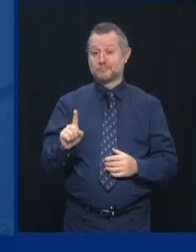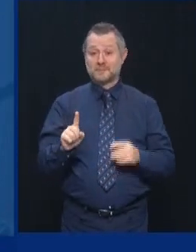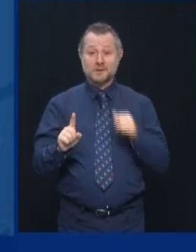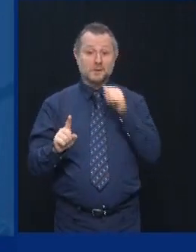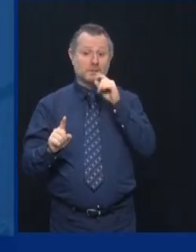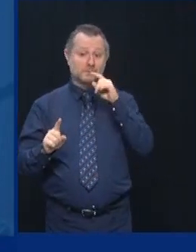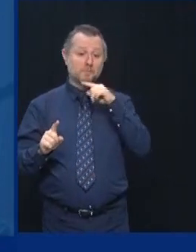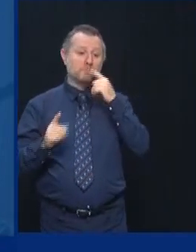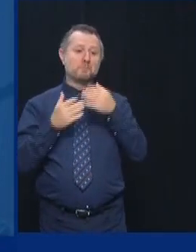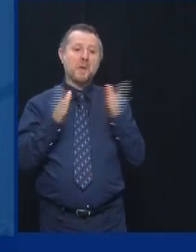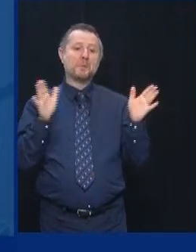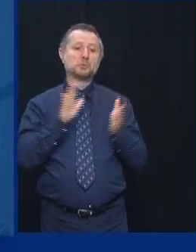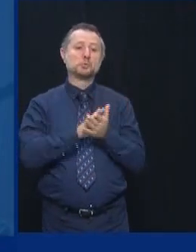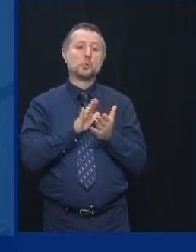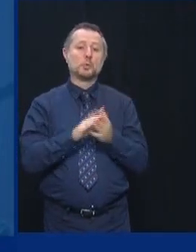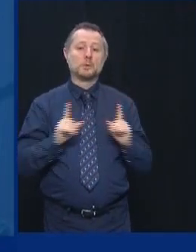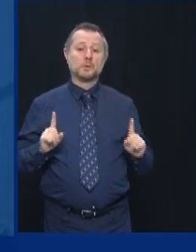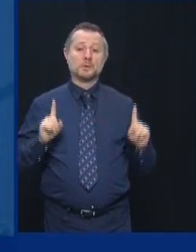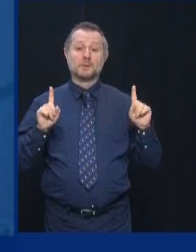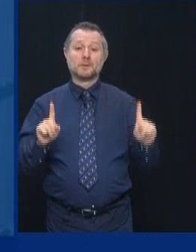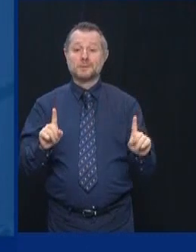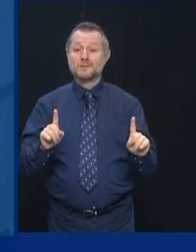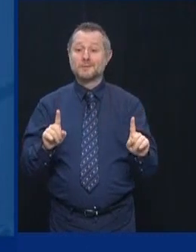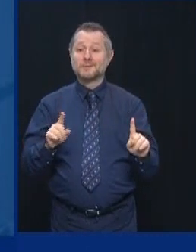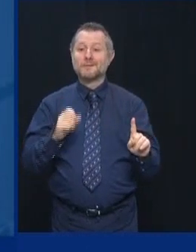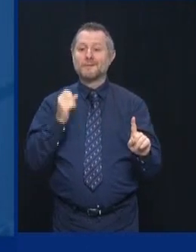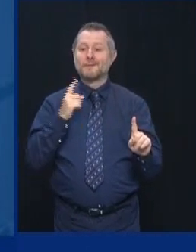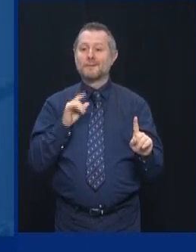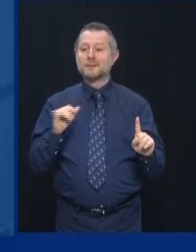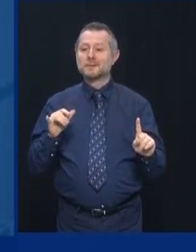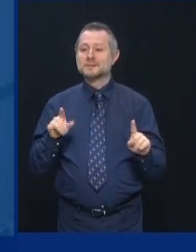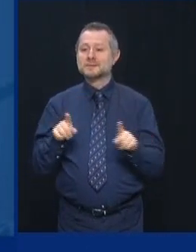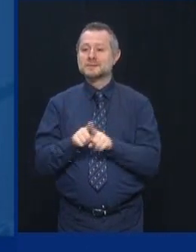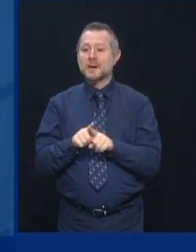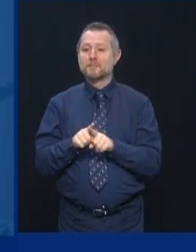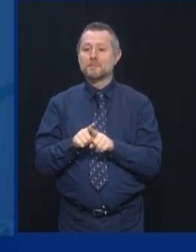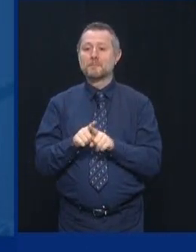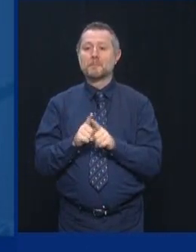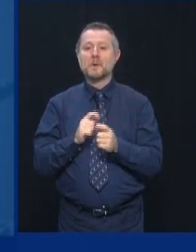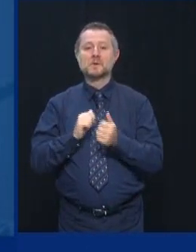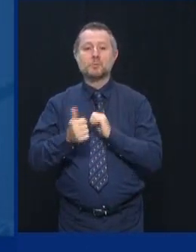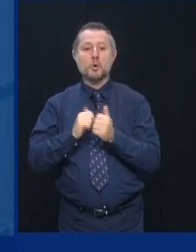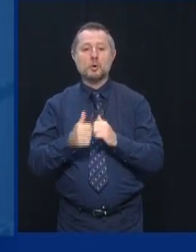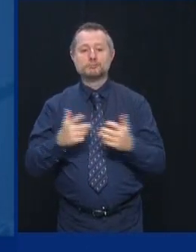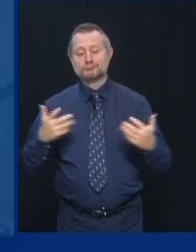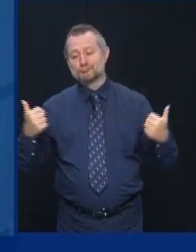RIGHT? SO MY CHILD GOES TO A PRIVATE SCHOOL. YOUR CHILD GOES TO A PUBLIC